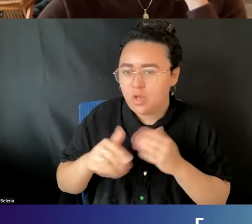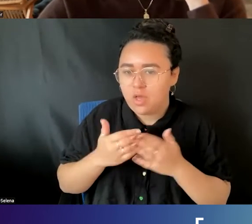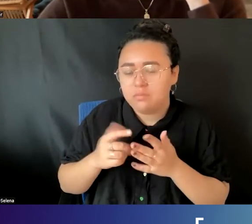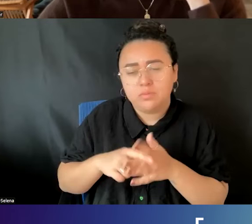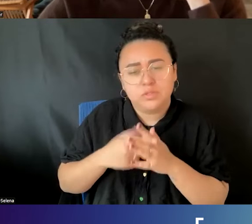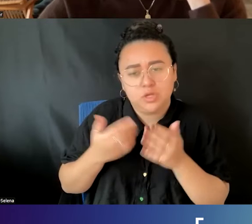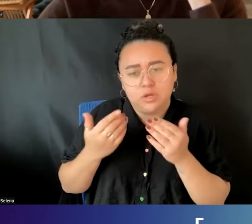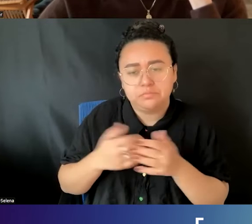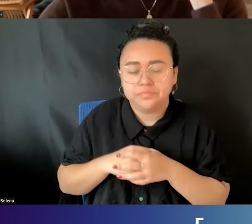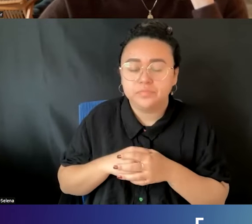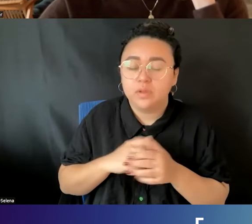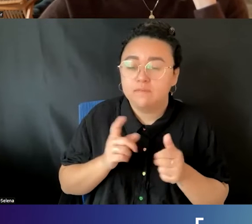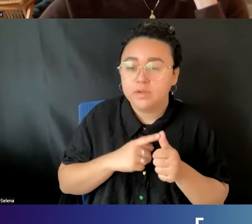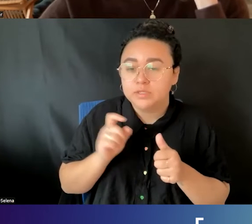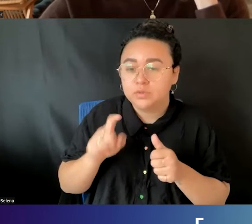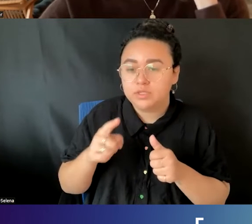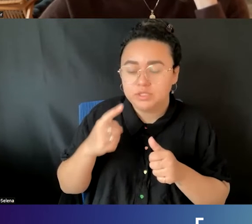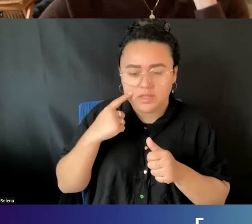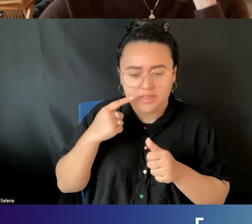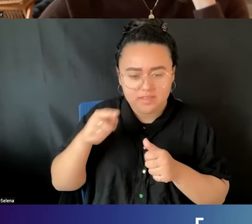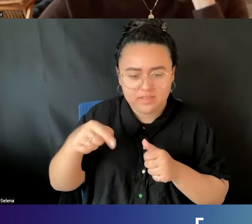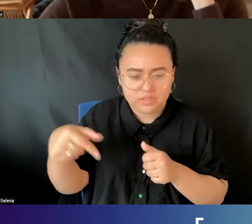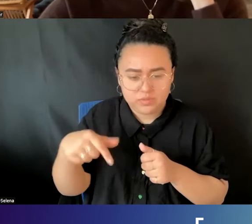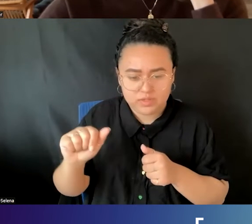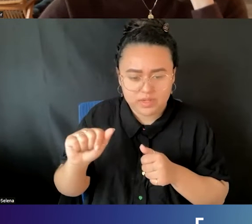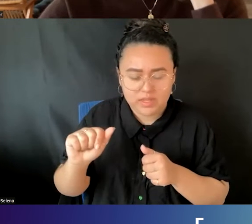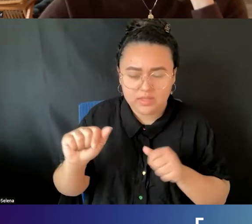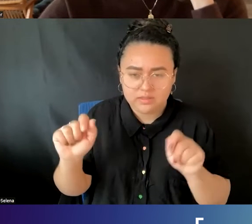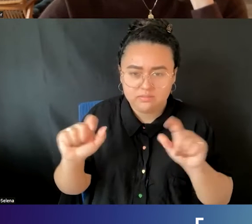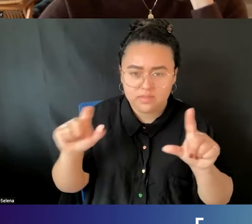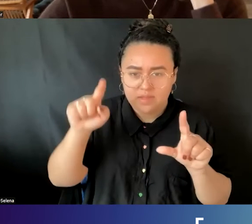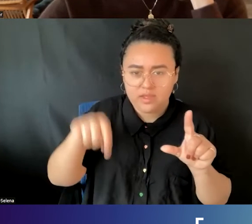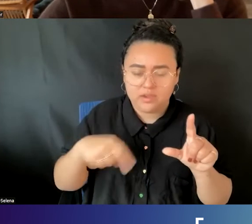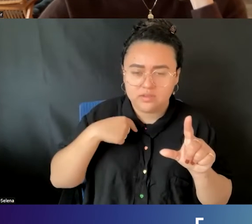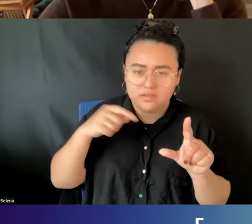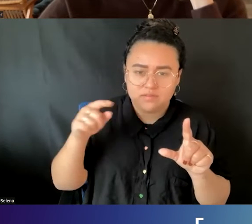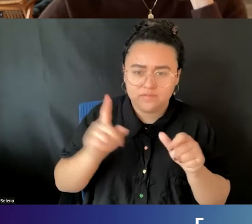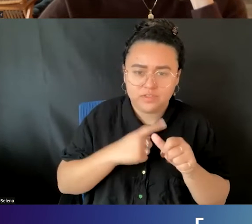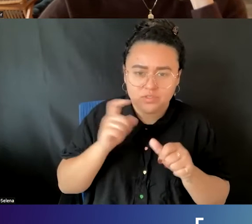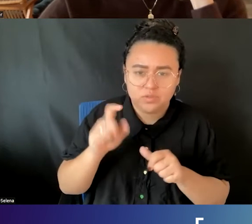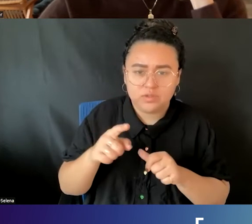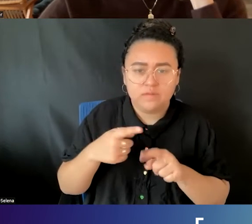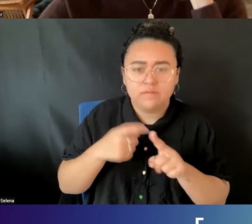I think that was posted in this kind of Q&A chat box. And it's from Isidore Bethell.